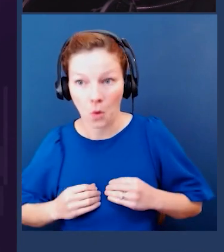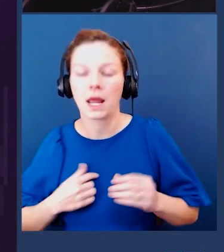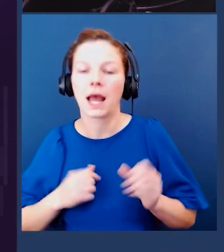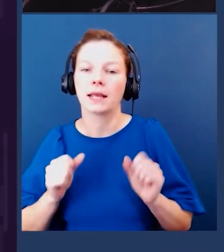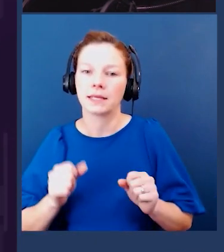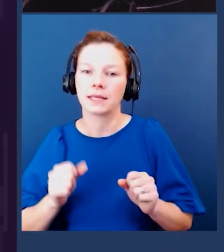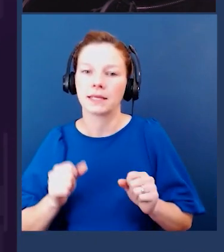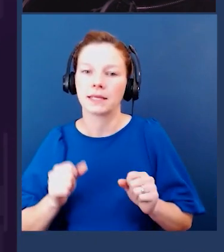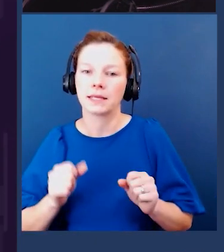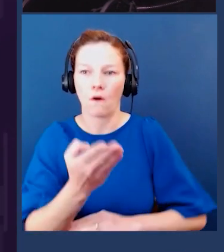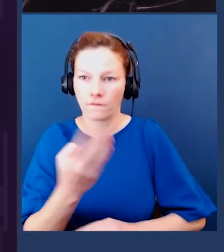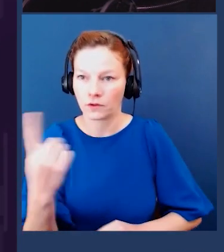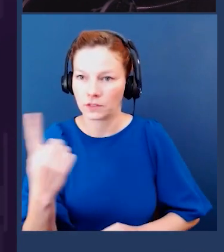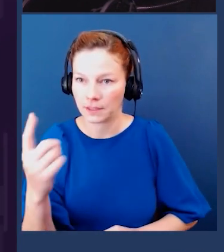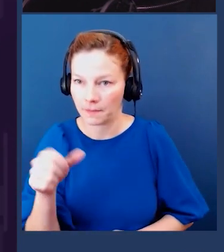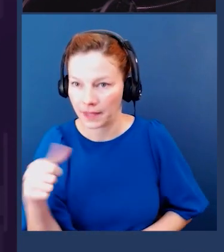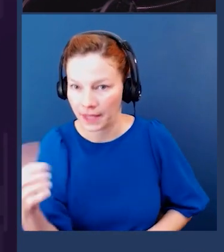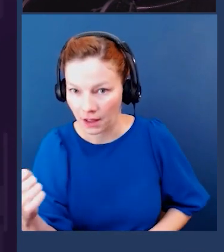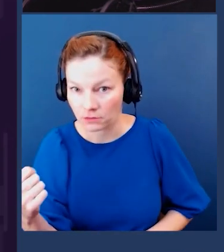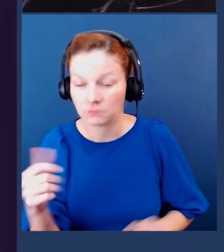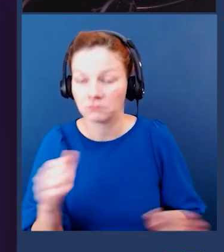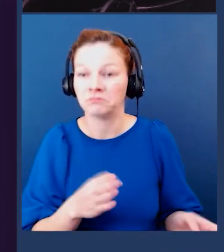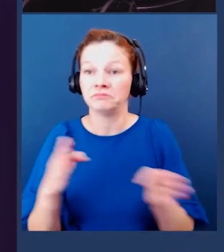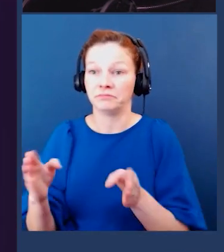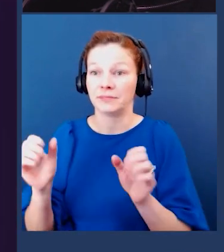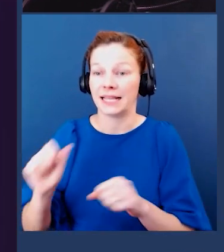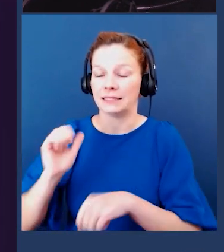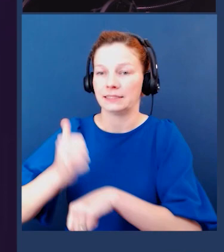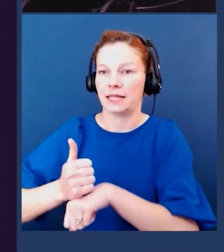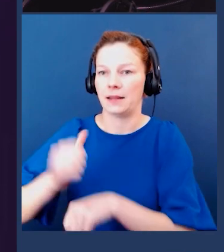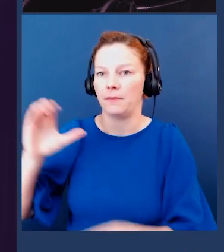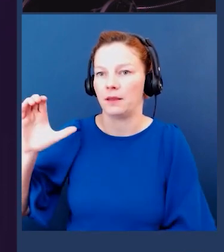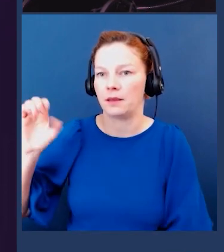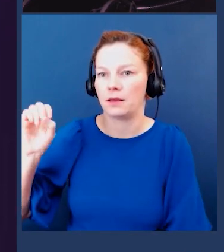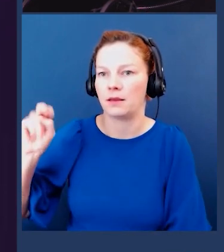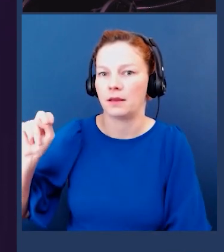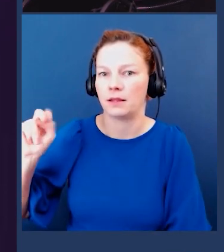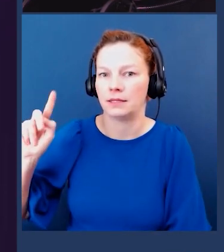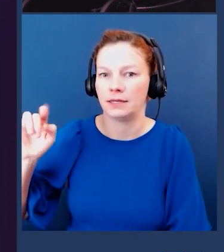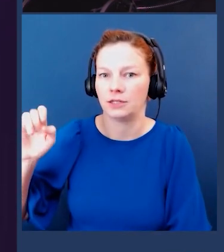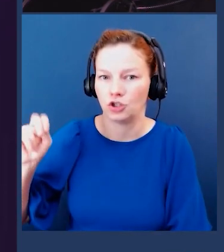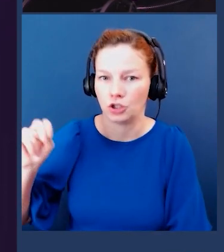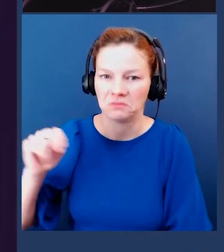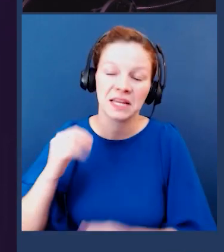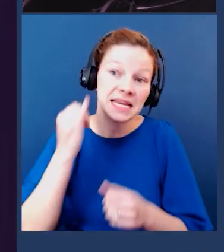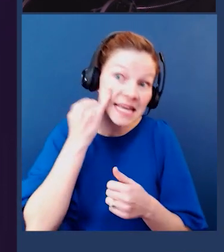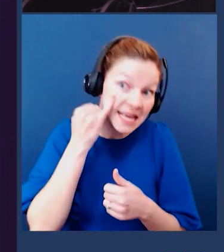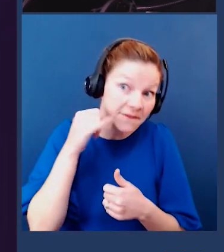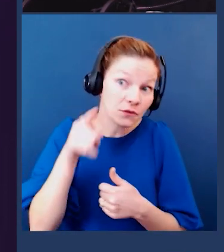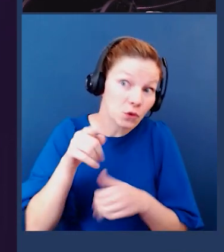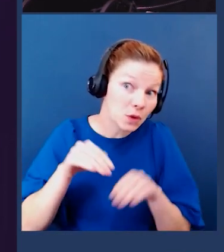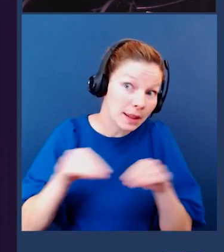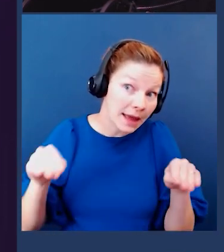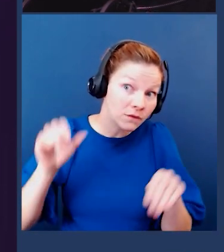and then I can use conditions so for here example, about tiers. If you're level ten, I'm going to offer you something as a bundle.